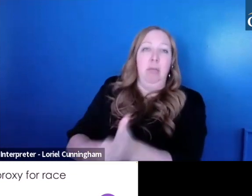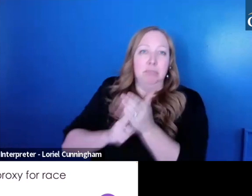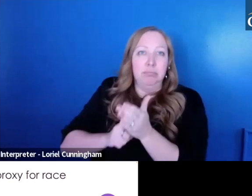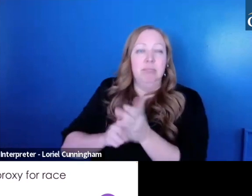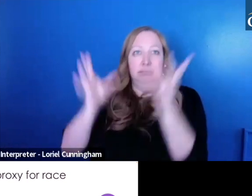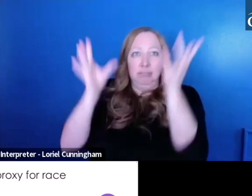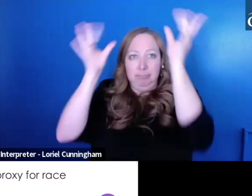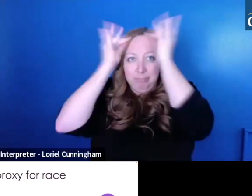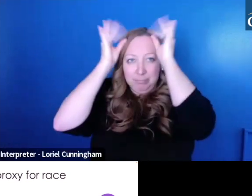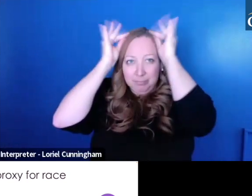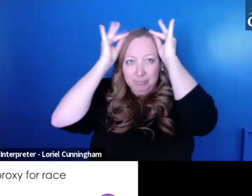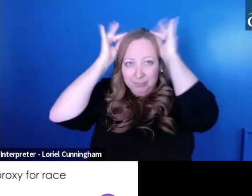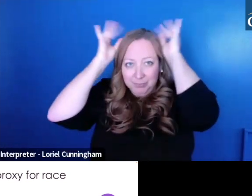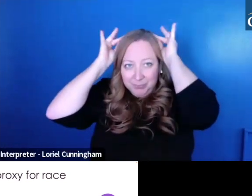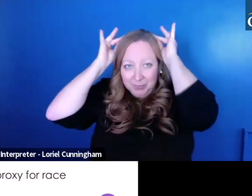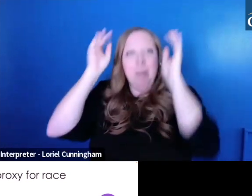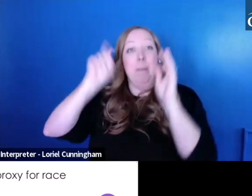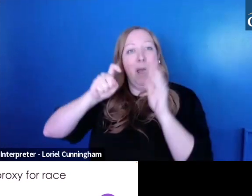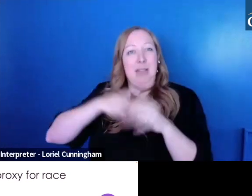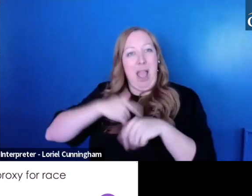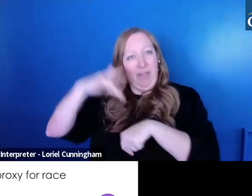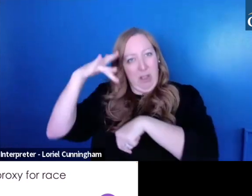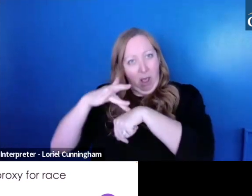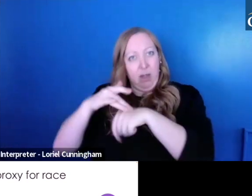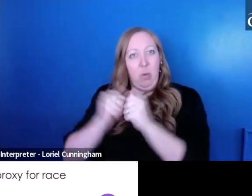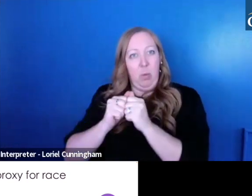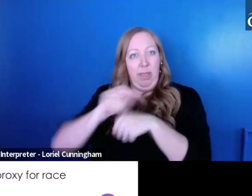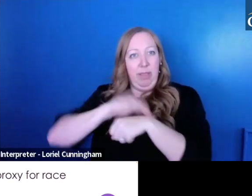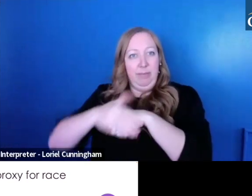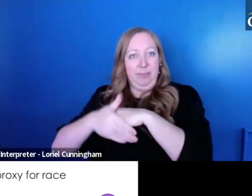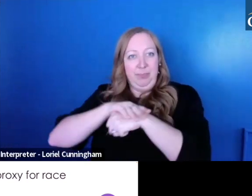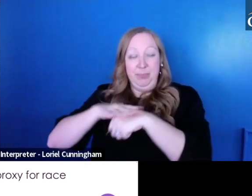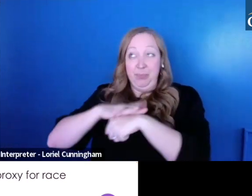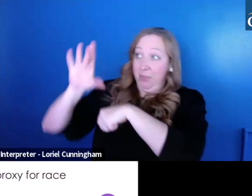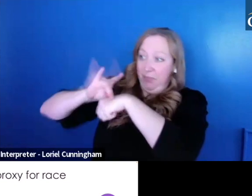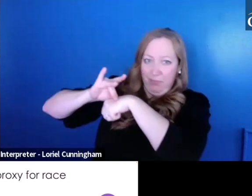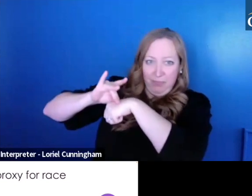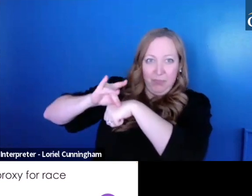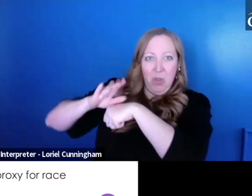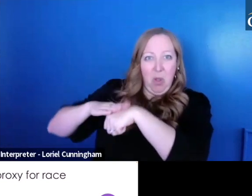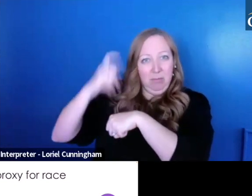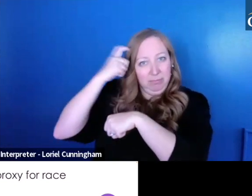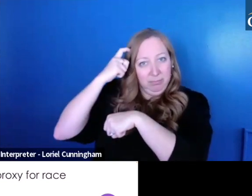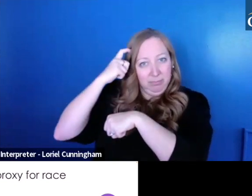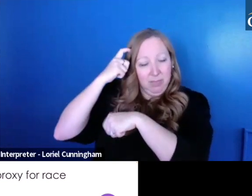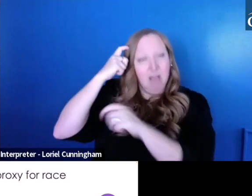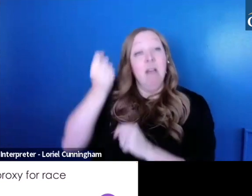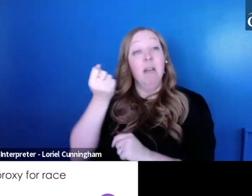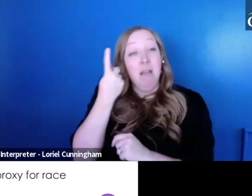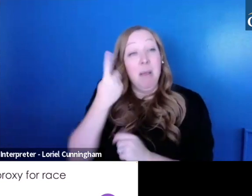longstanding electrode to scalp contact. But this means it will exclude